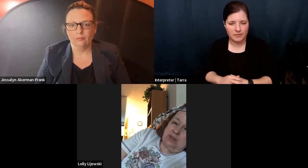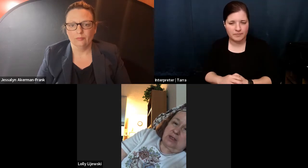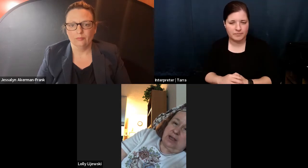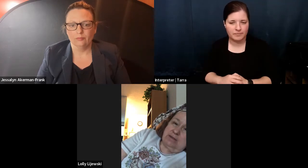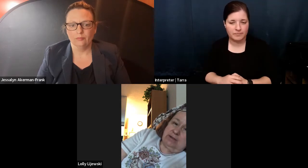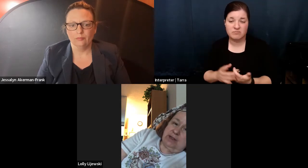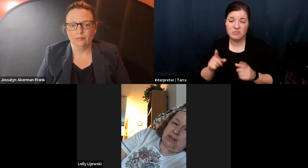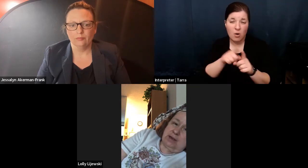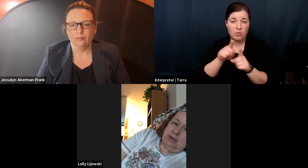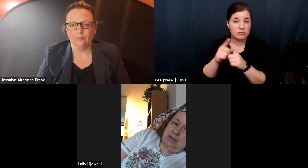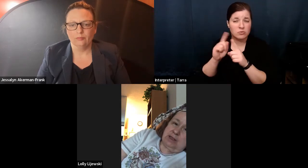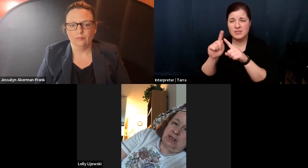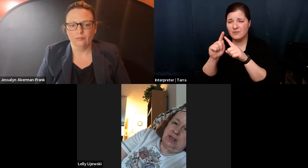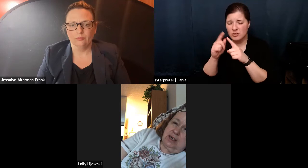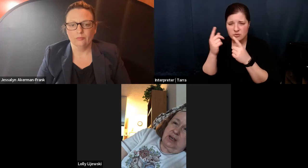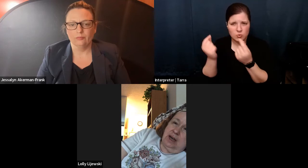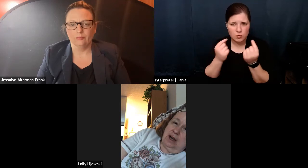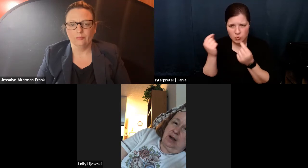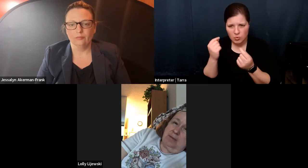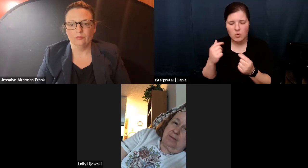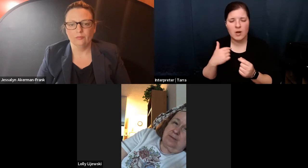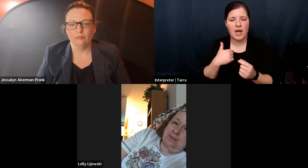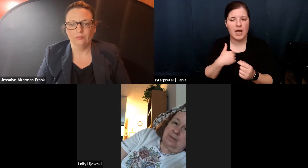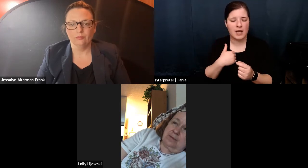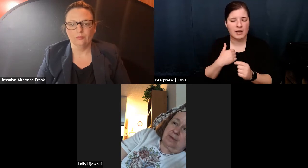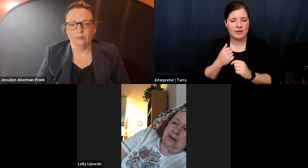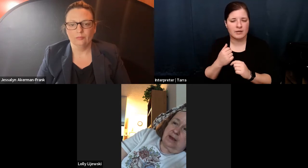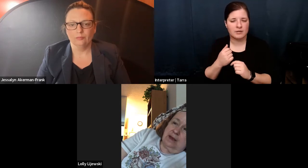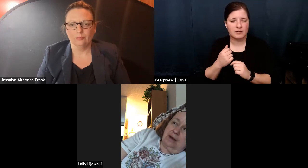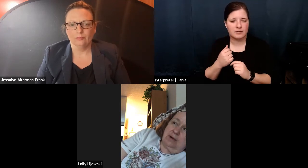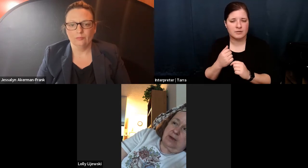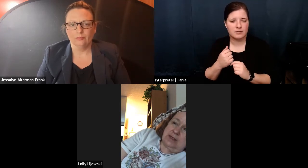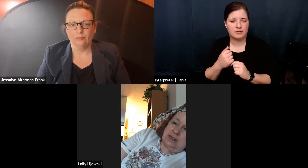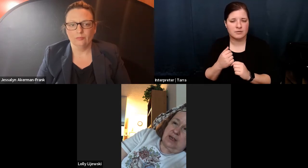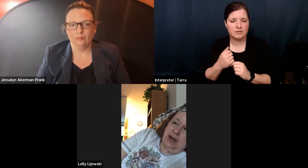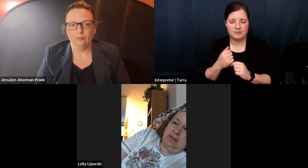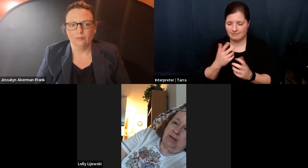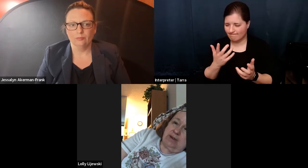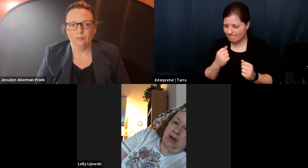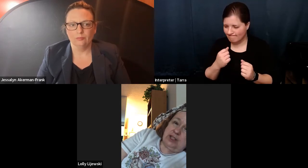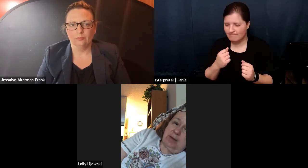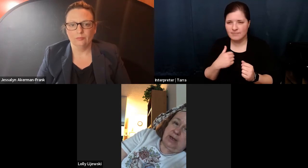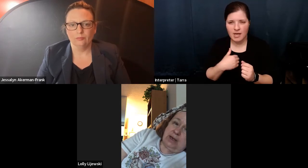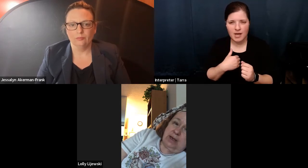That's a really quick call. But also just lots of different things.